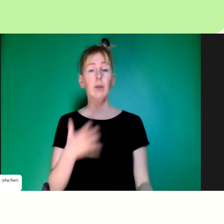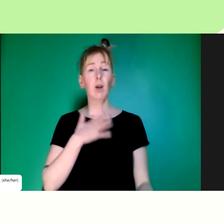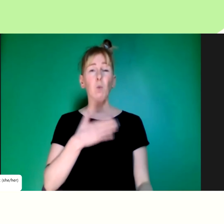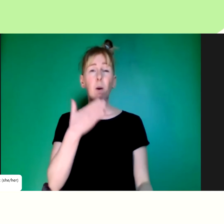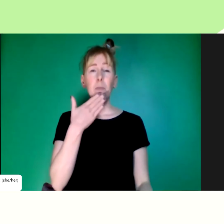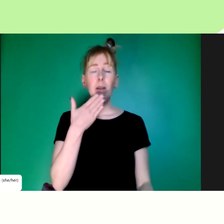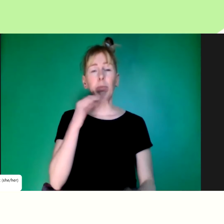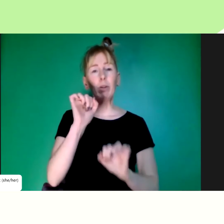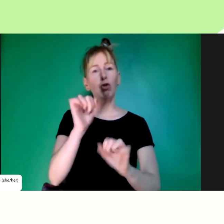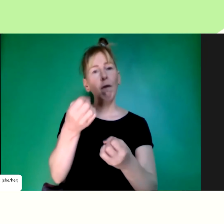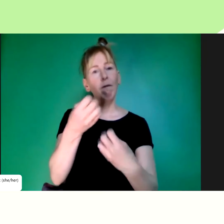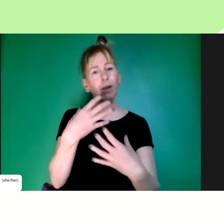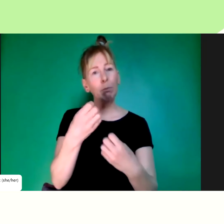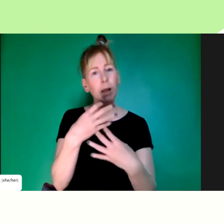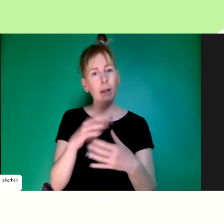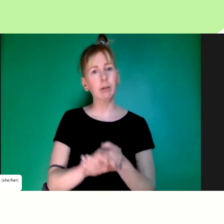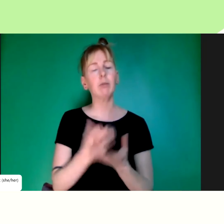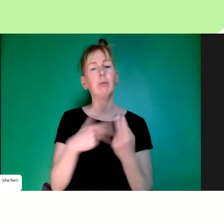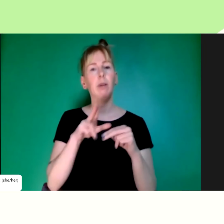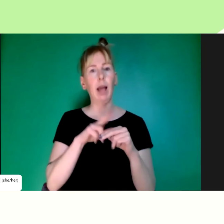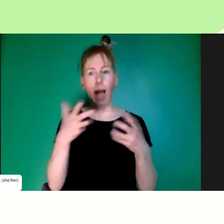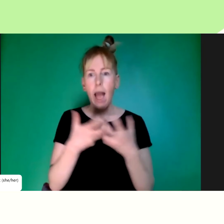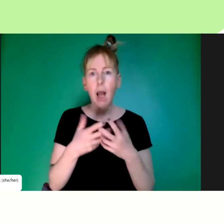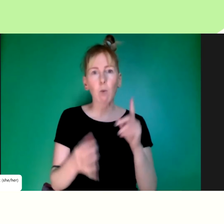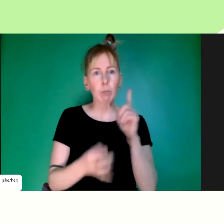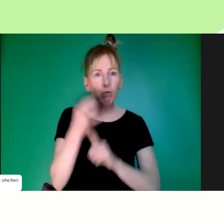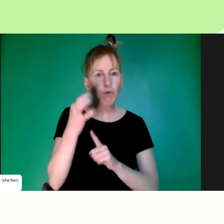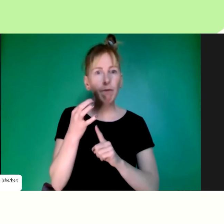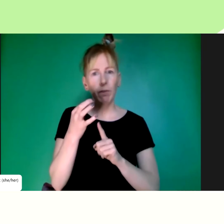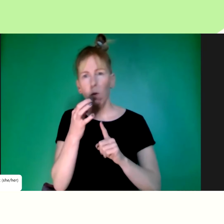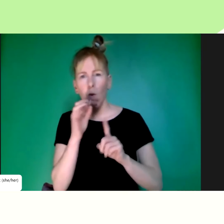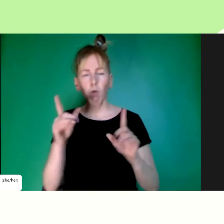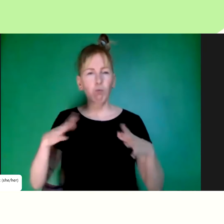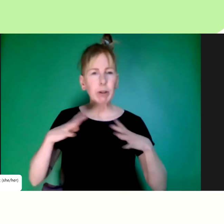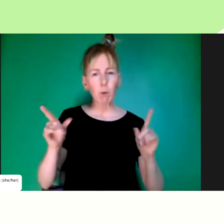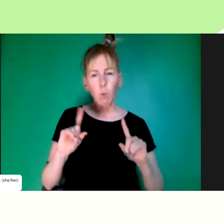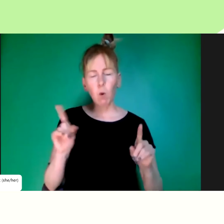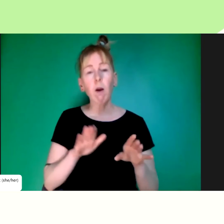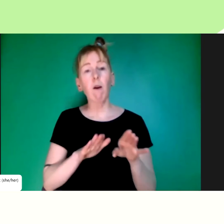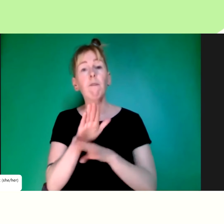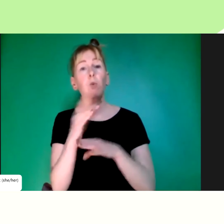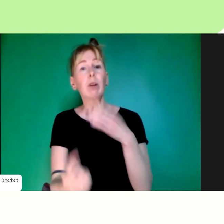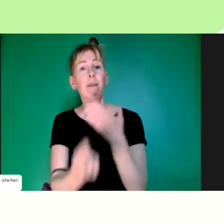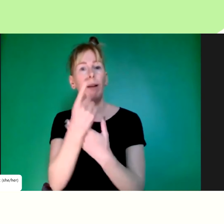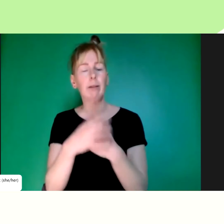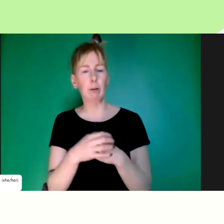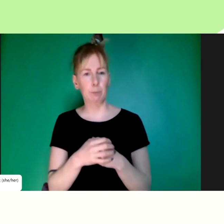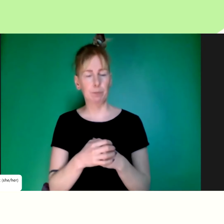So if you have a minute do fill out our survey. It will ask questions, general questions